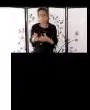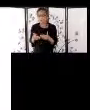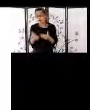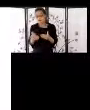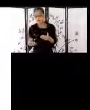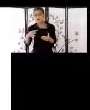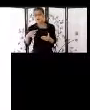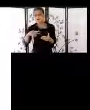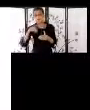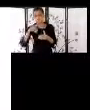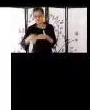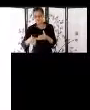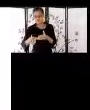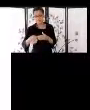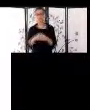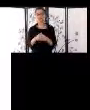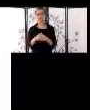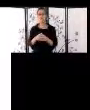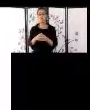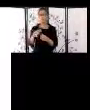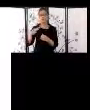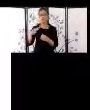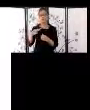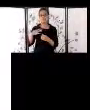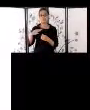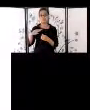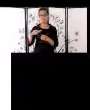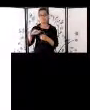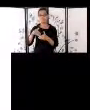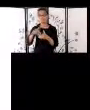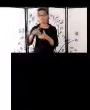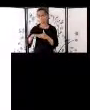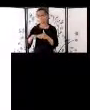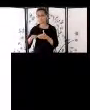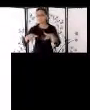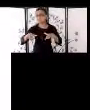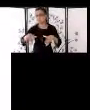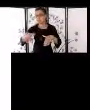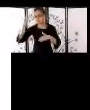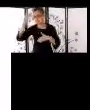you receive the results, but you can’t apply for a project that will be fully complete